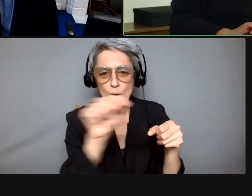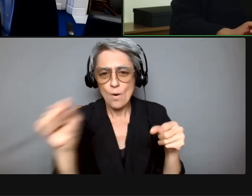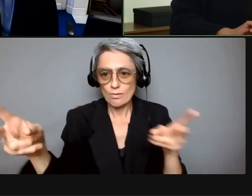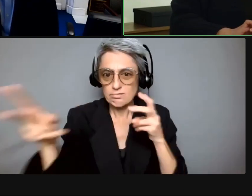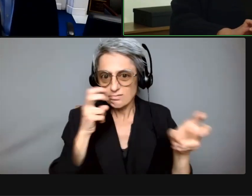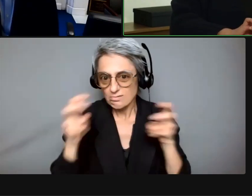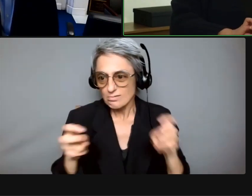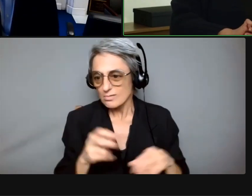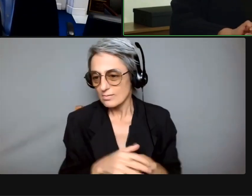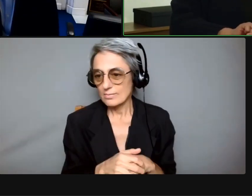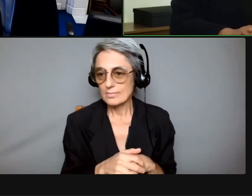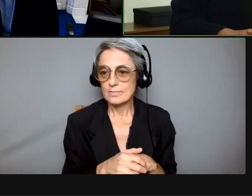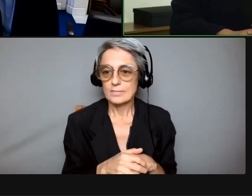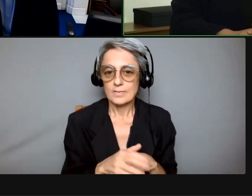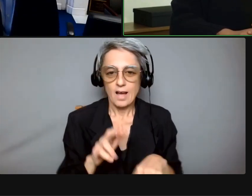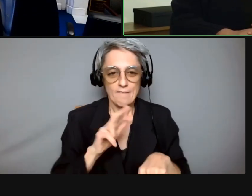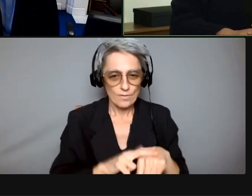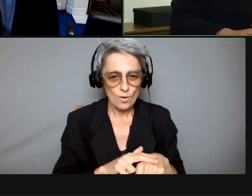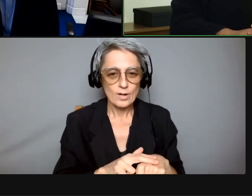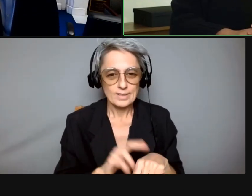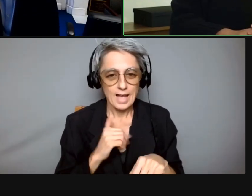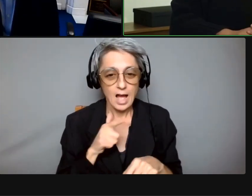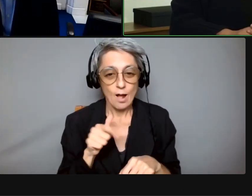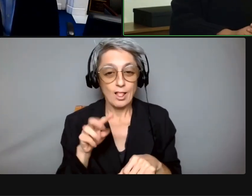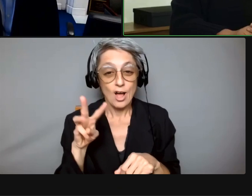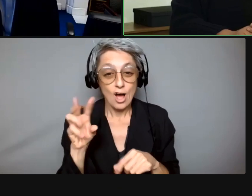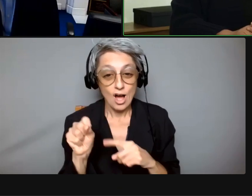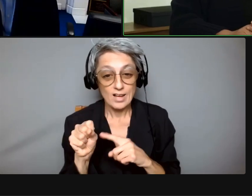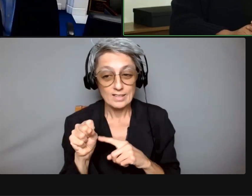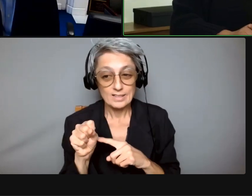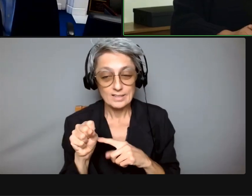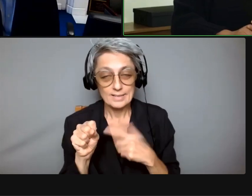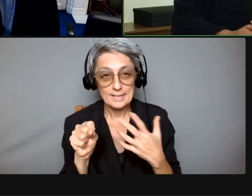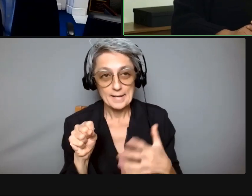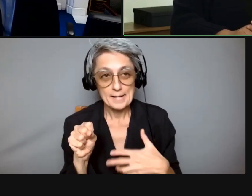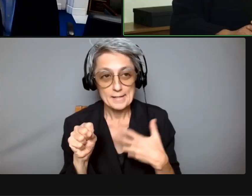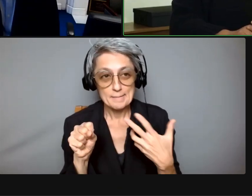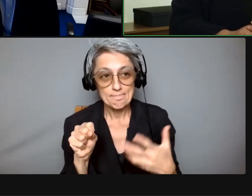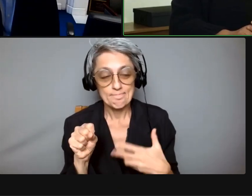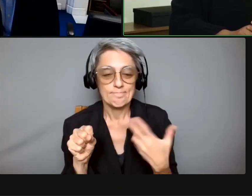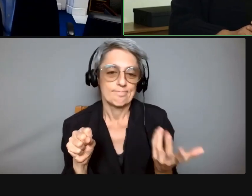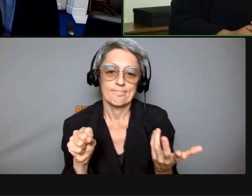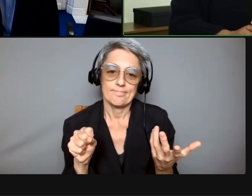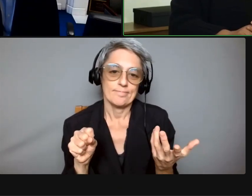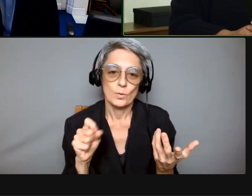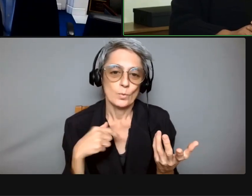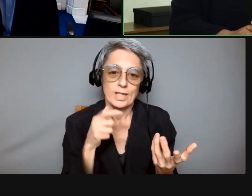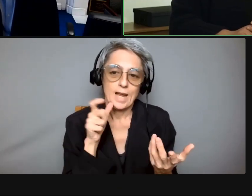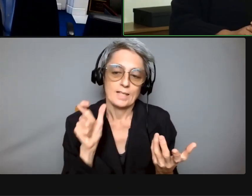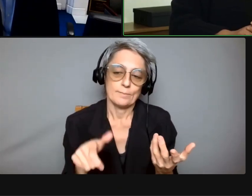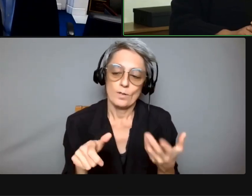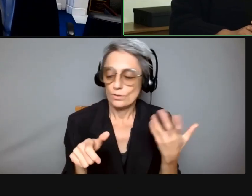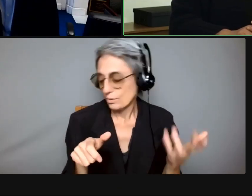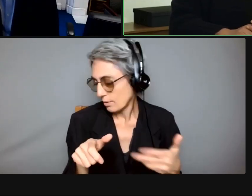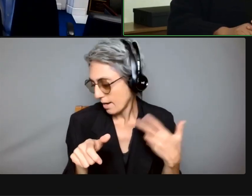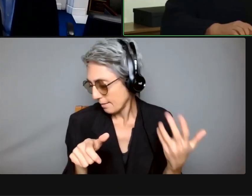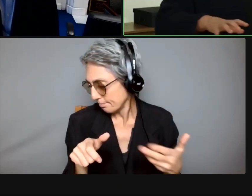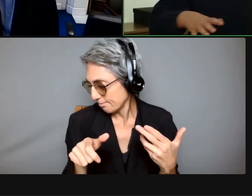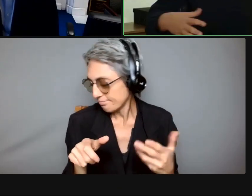that we're not incorporating material that's from a conflict zone.